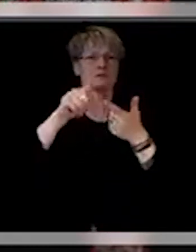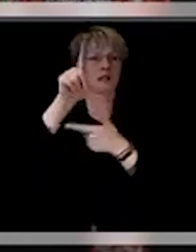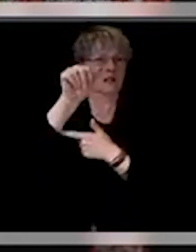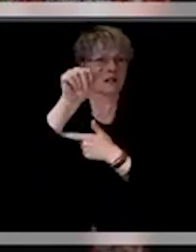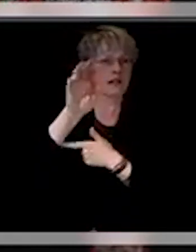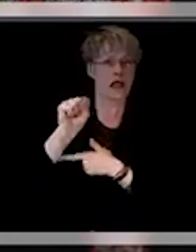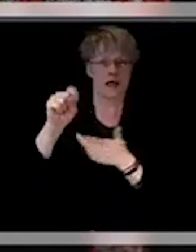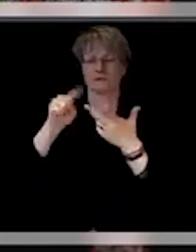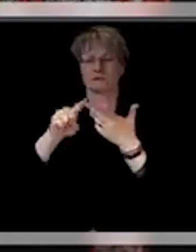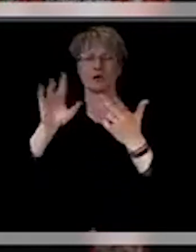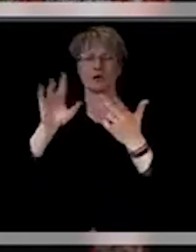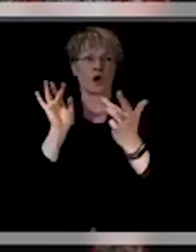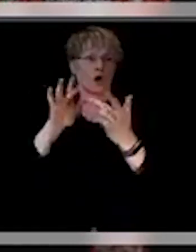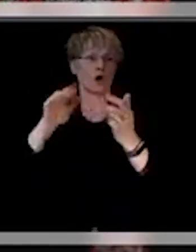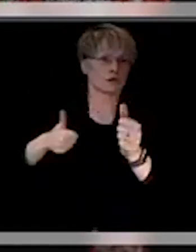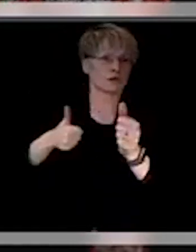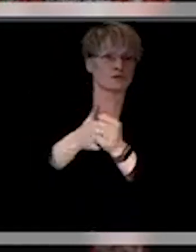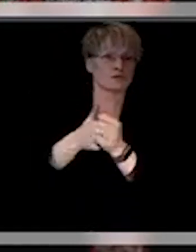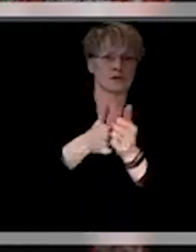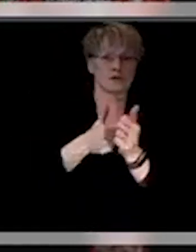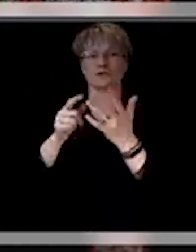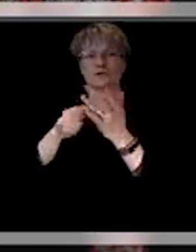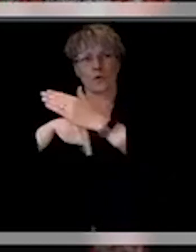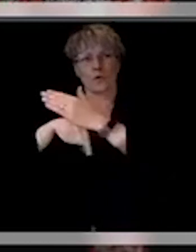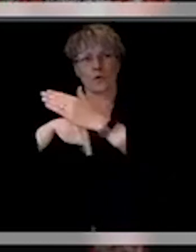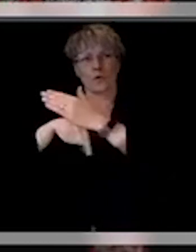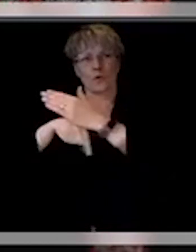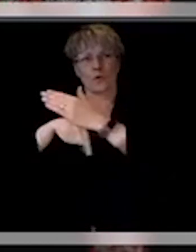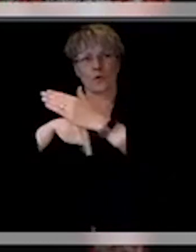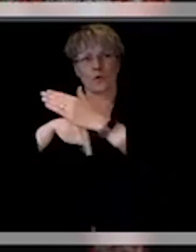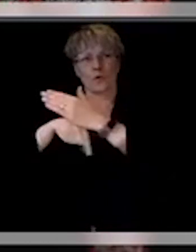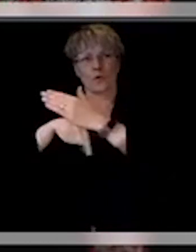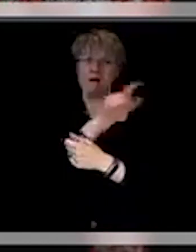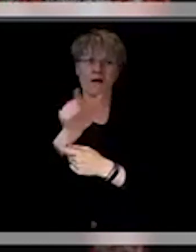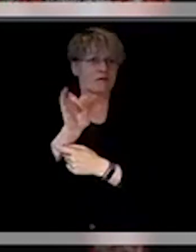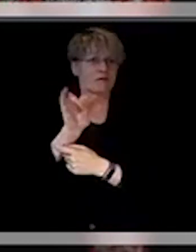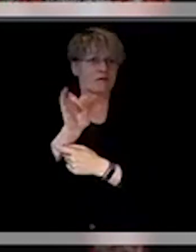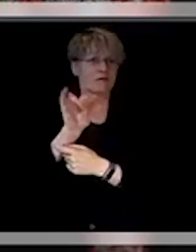in quarantine. We have approximately 200 people in quarantine right now, but that does not